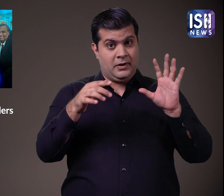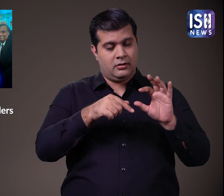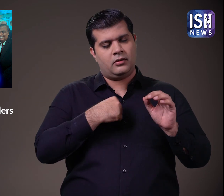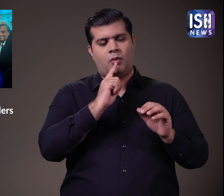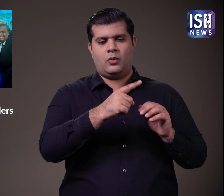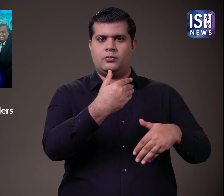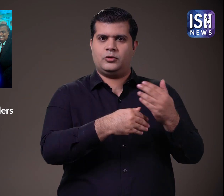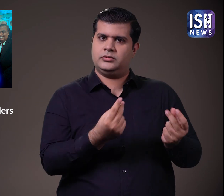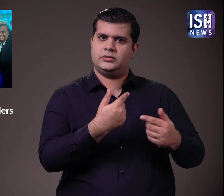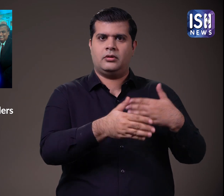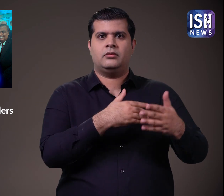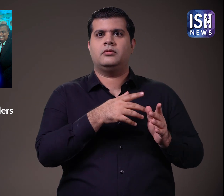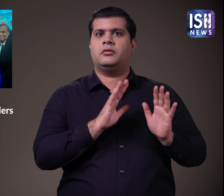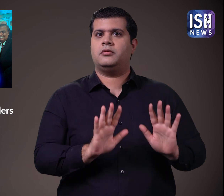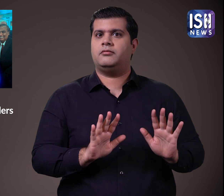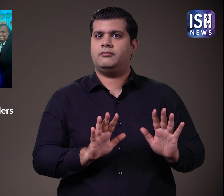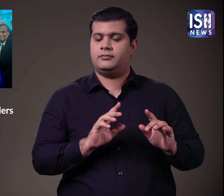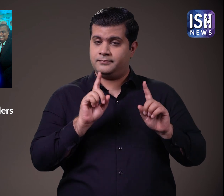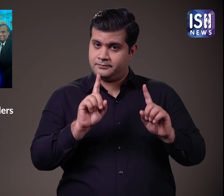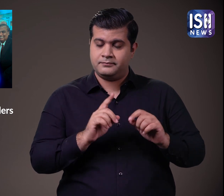and passed an order to start the procedure to withdraw.